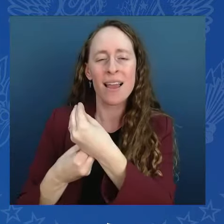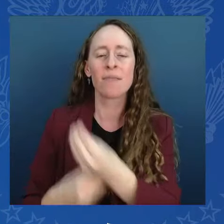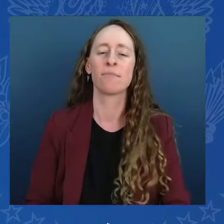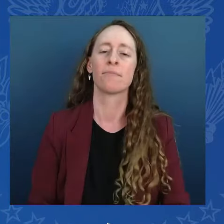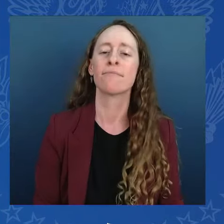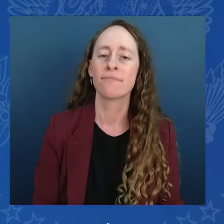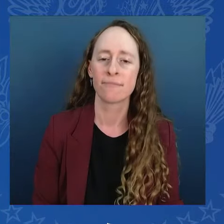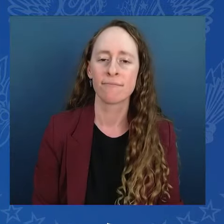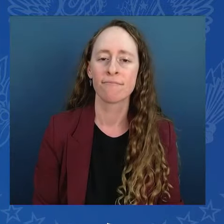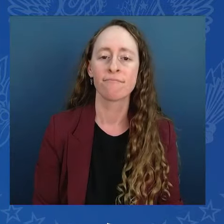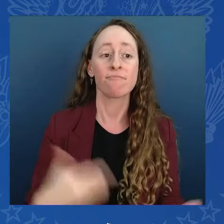into the Milwaukee River and Lake Michigan.